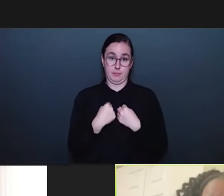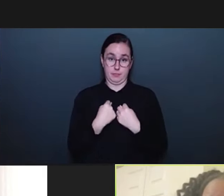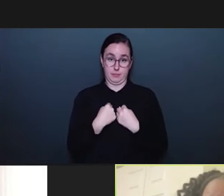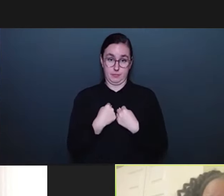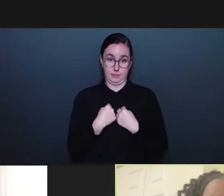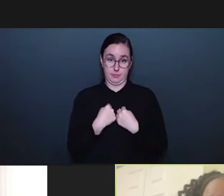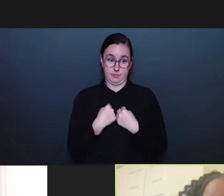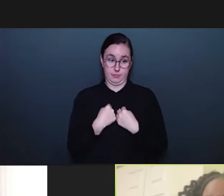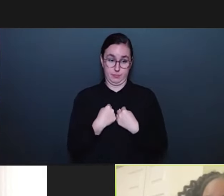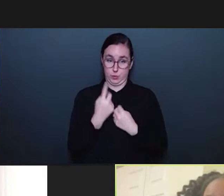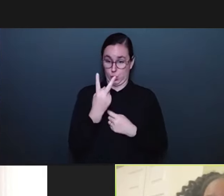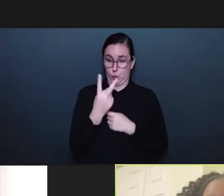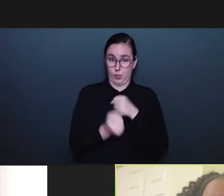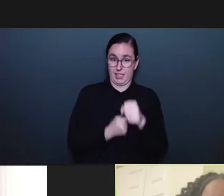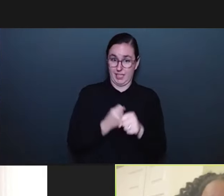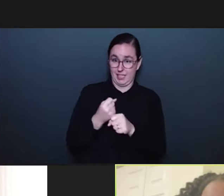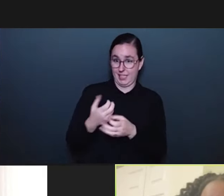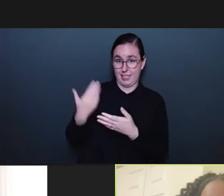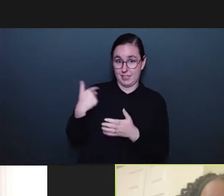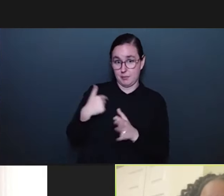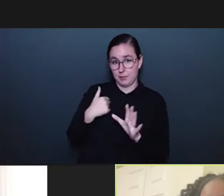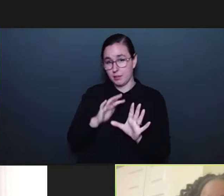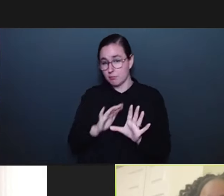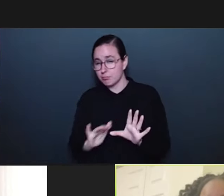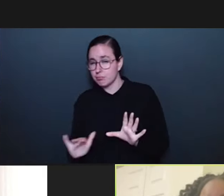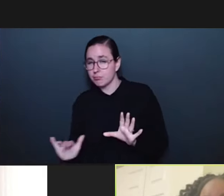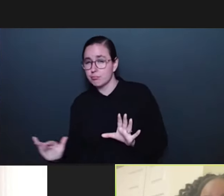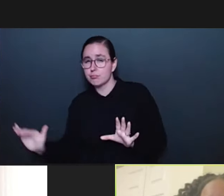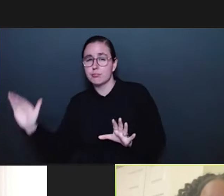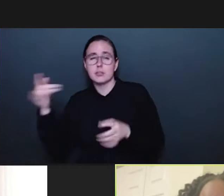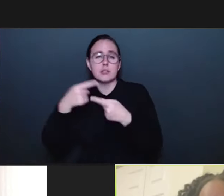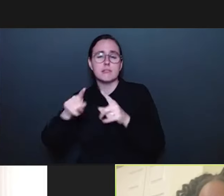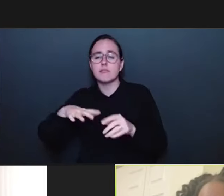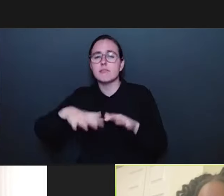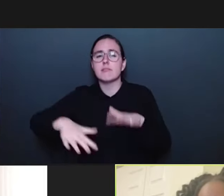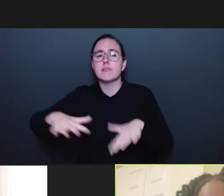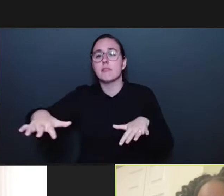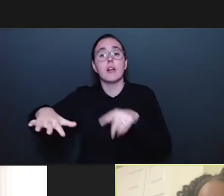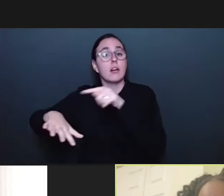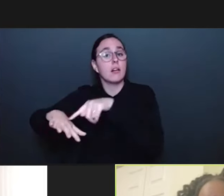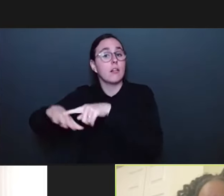forefront of the floodings in Pakistan, the heat waves and droughts across,